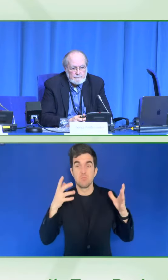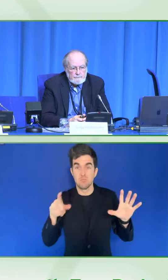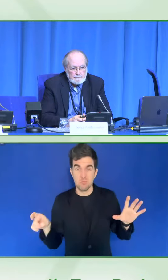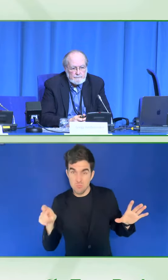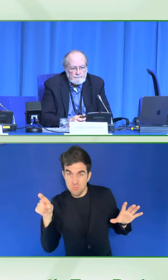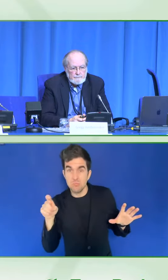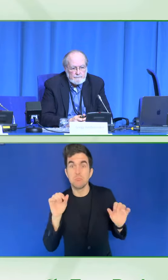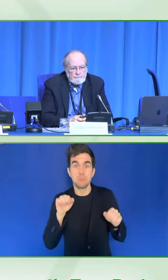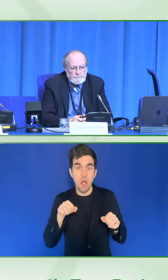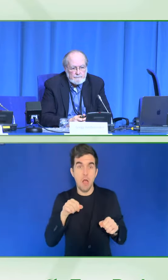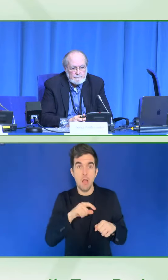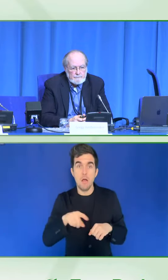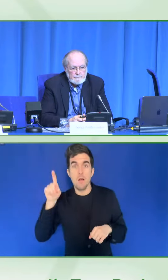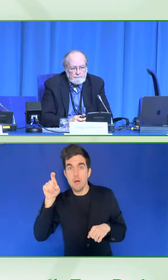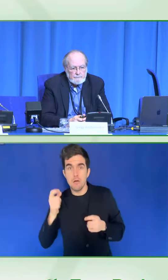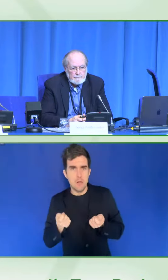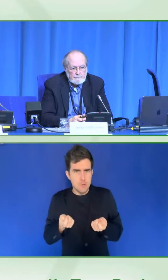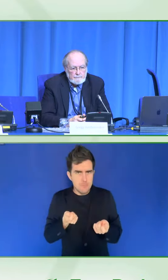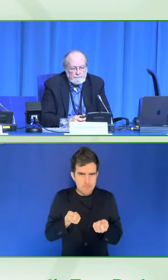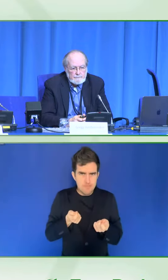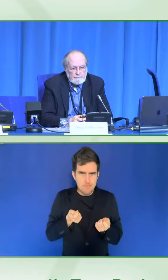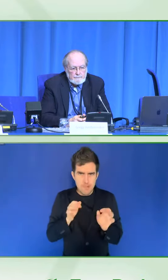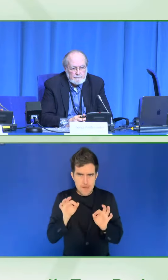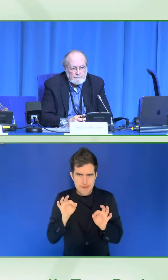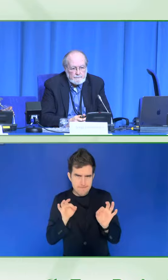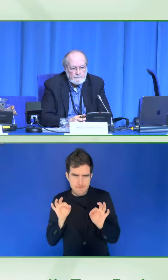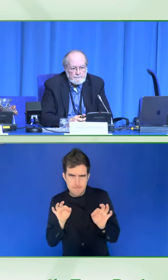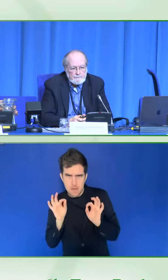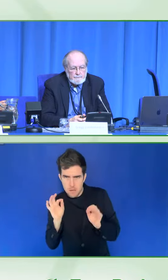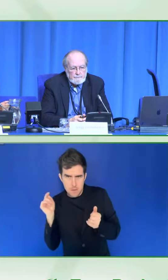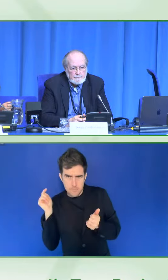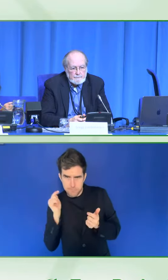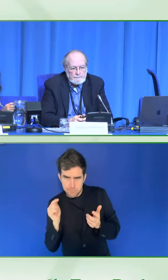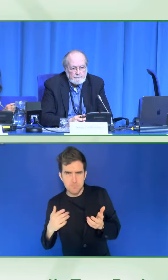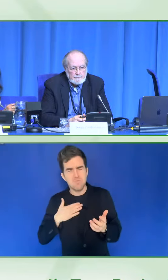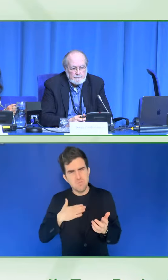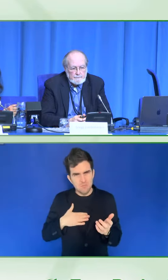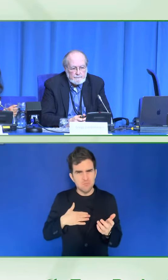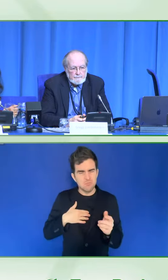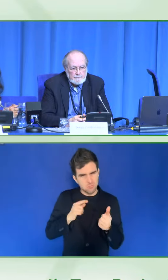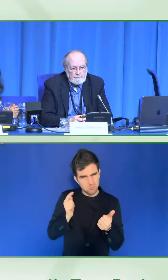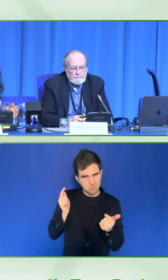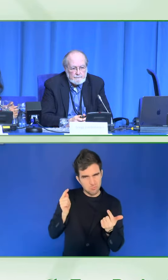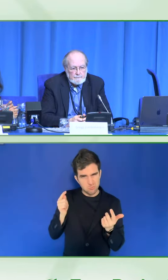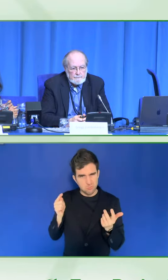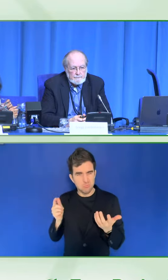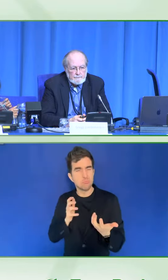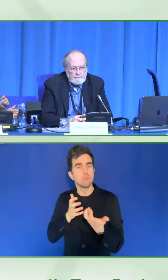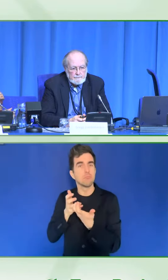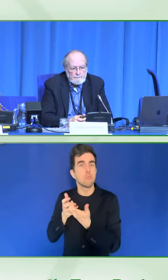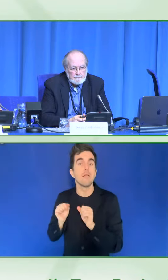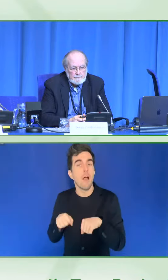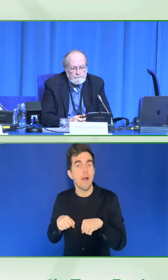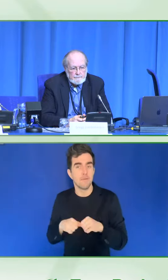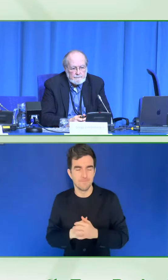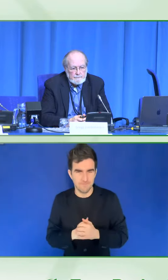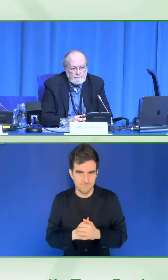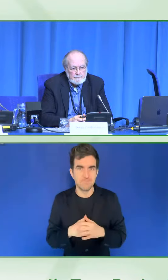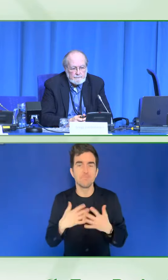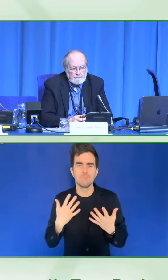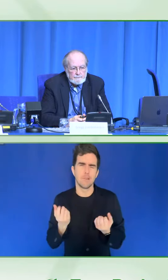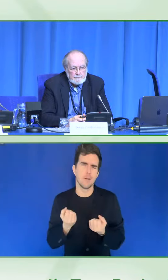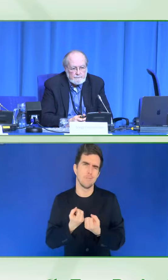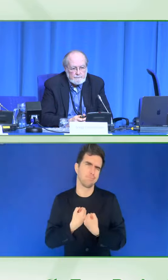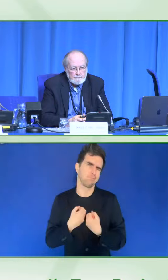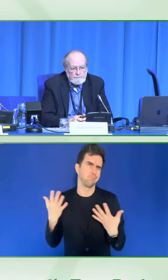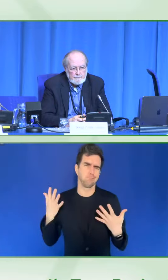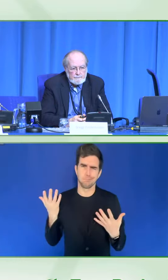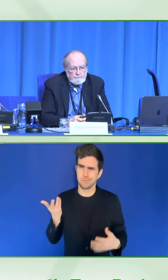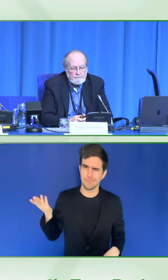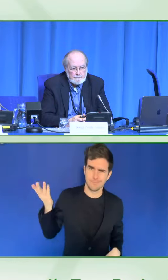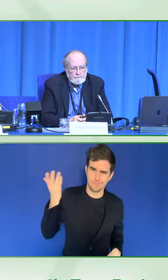You are one of the few ones that keep the time.